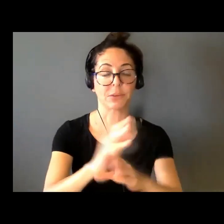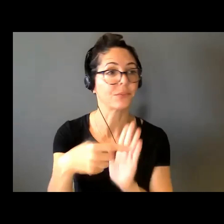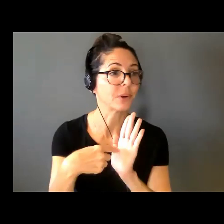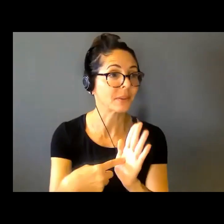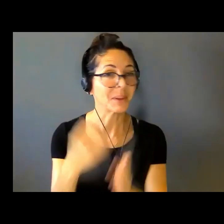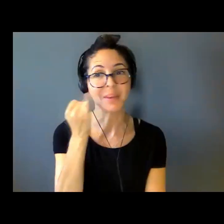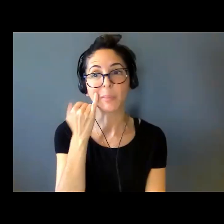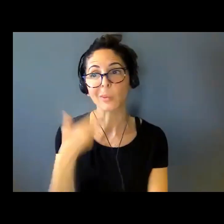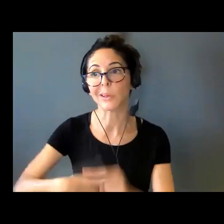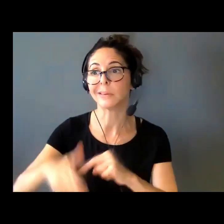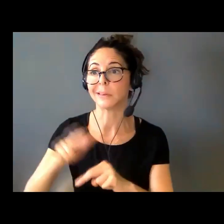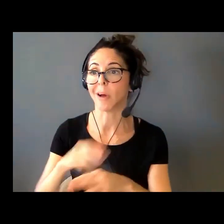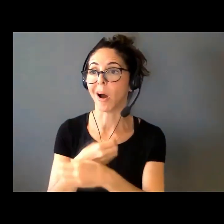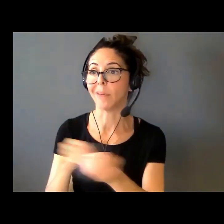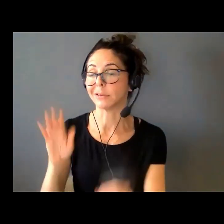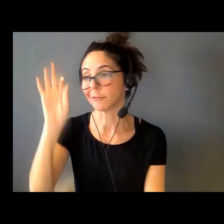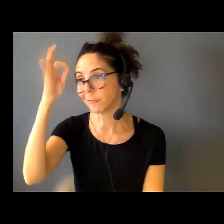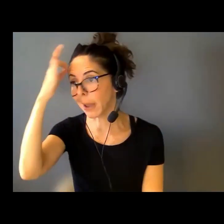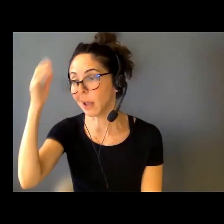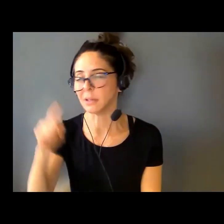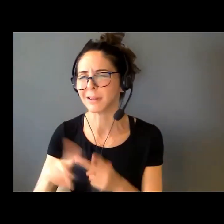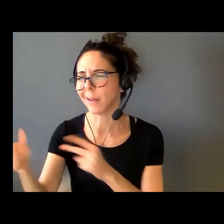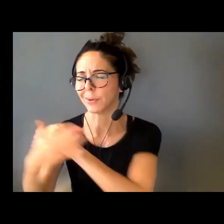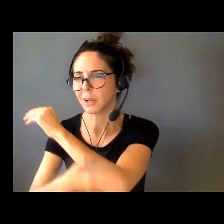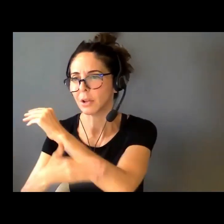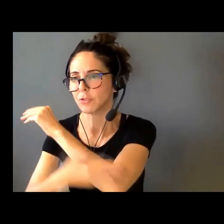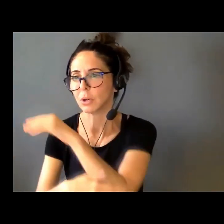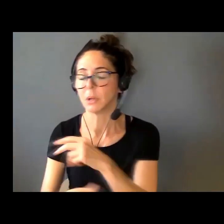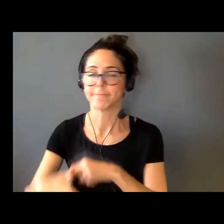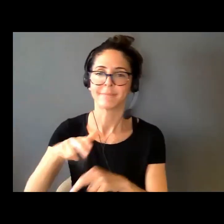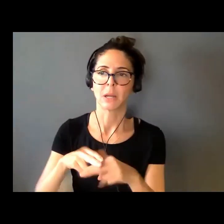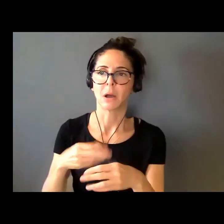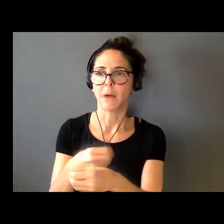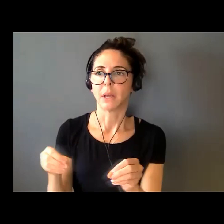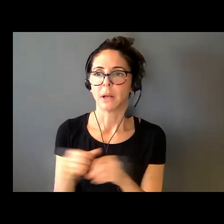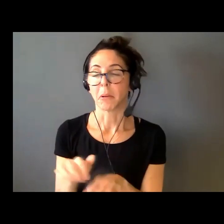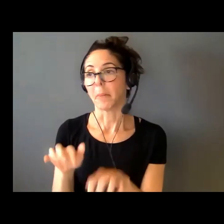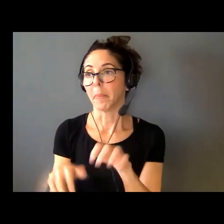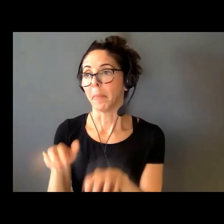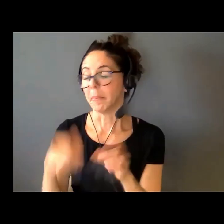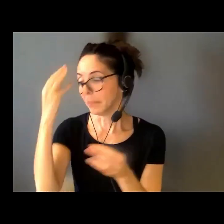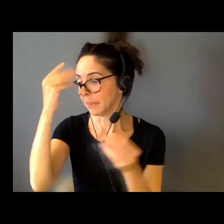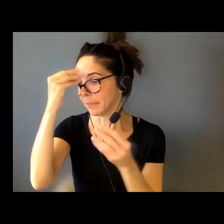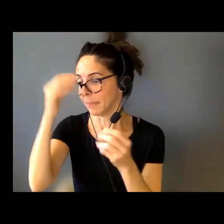in France or Brussels, or wherever and say, “well yeah, okay …”. But if I don't speak to